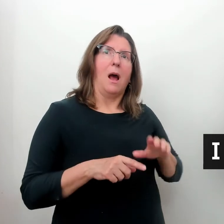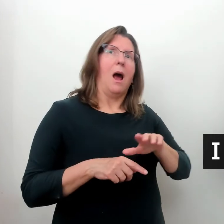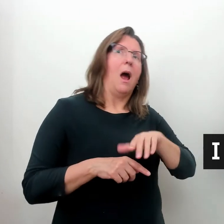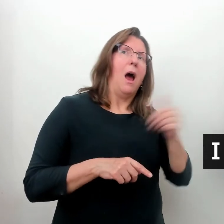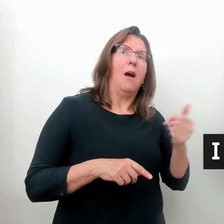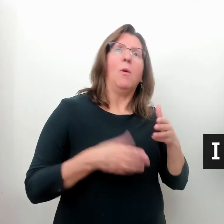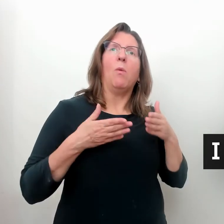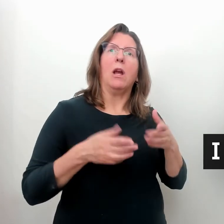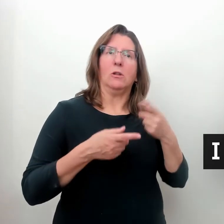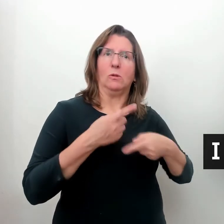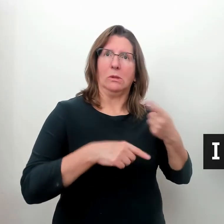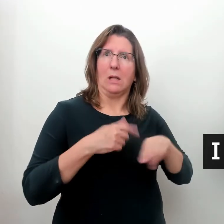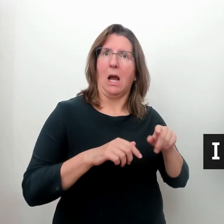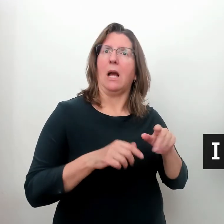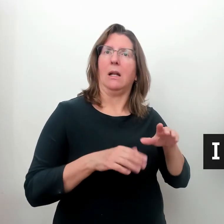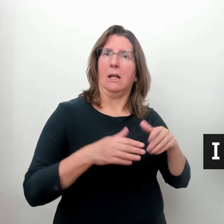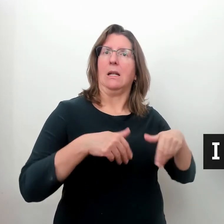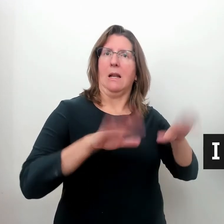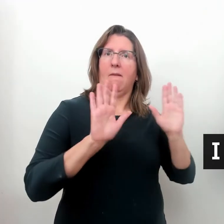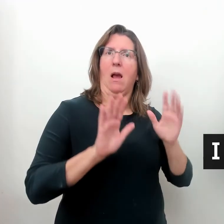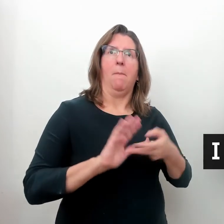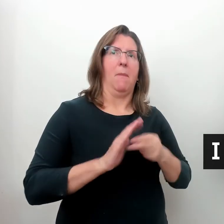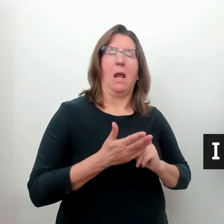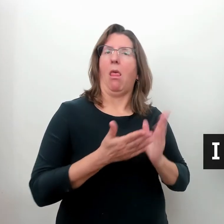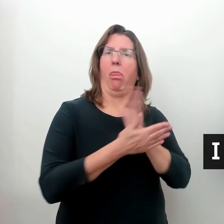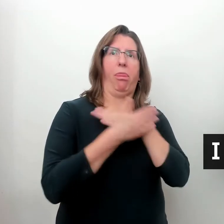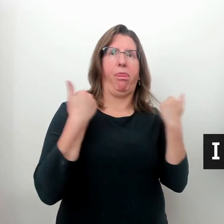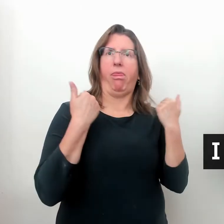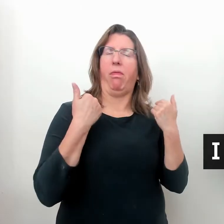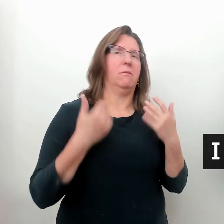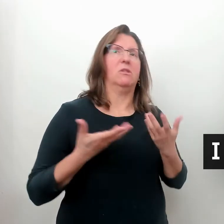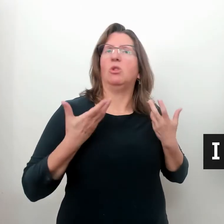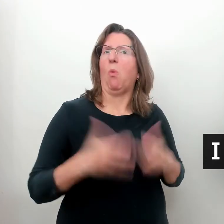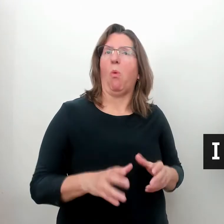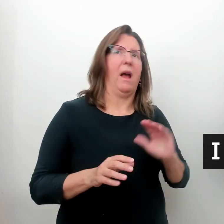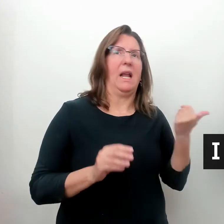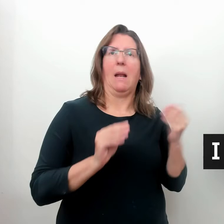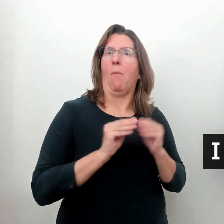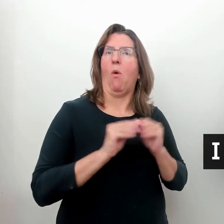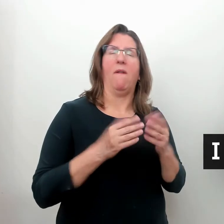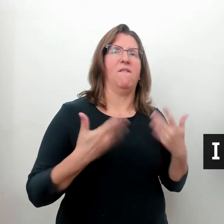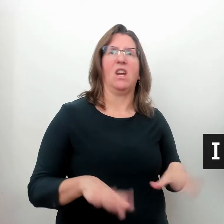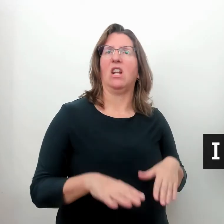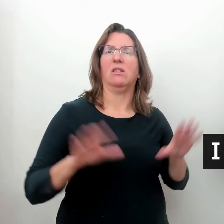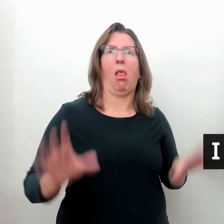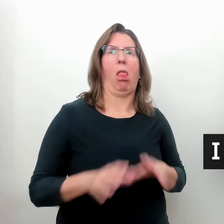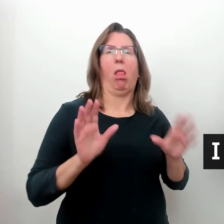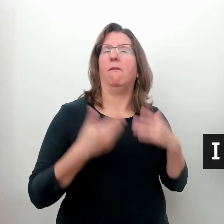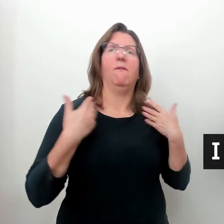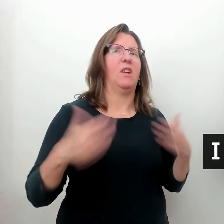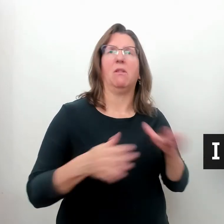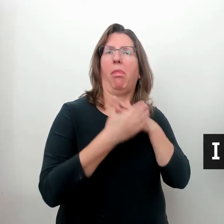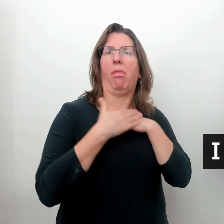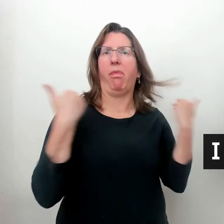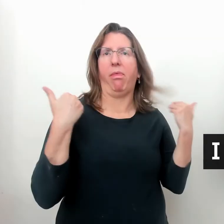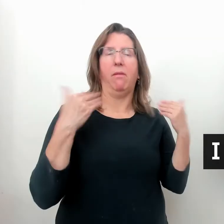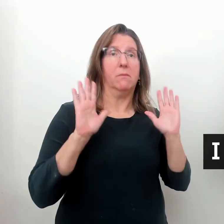Another meaning for 'give up' . . . I've had enough - - this is it! I'm done. I 'give up.'